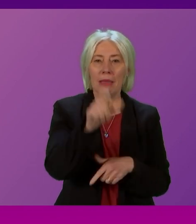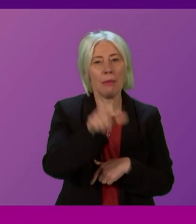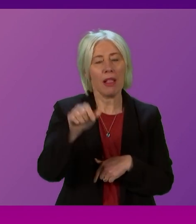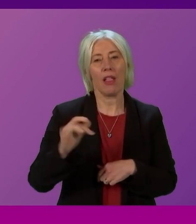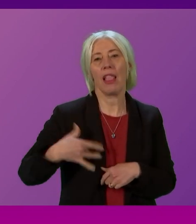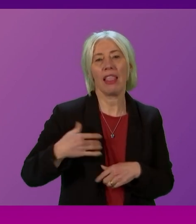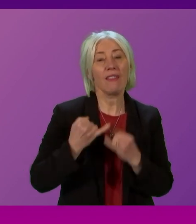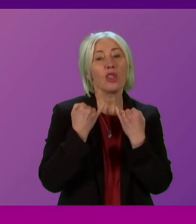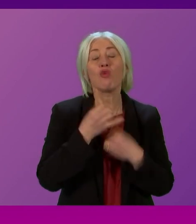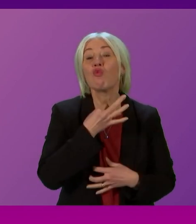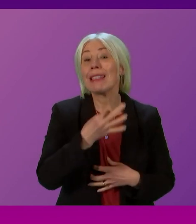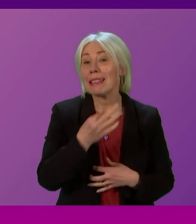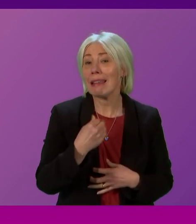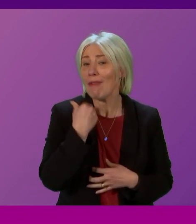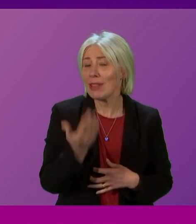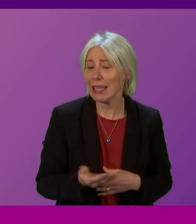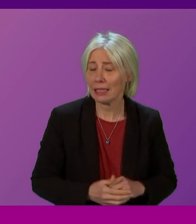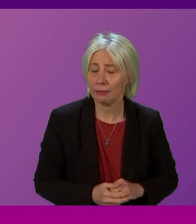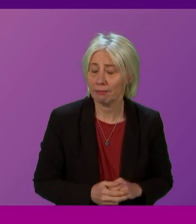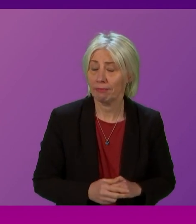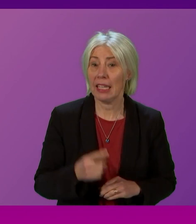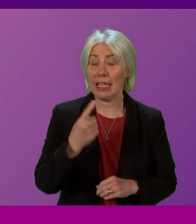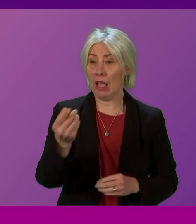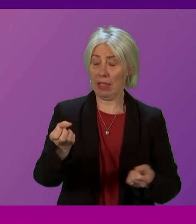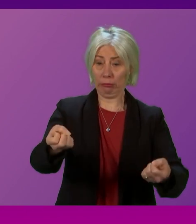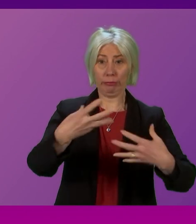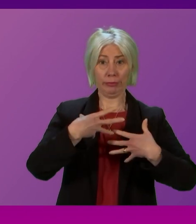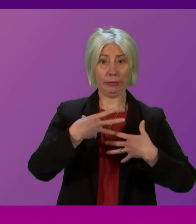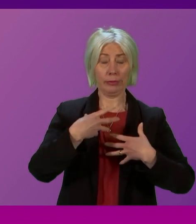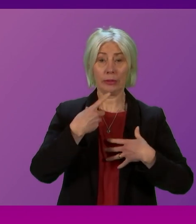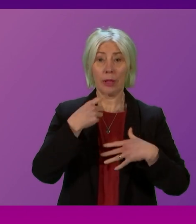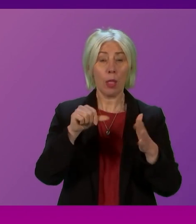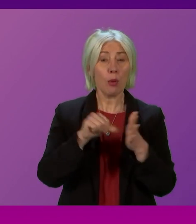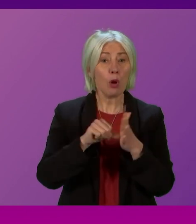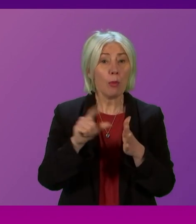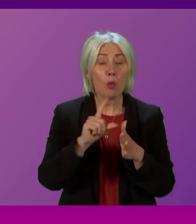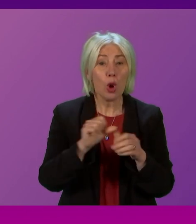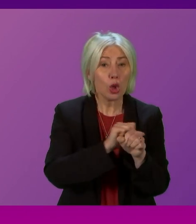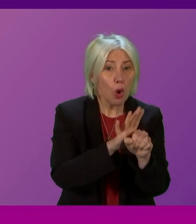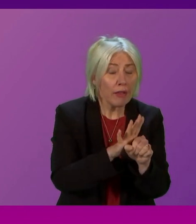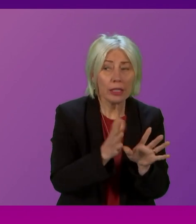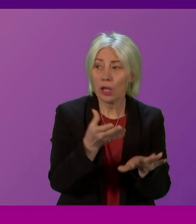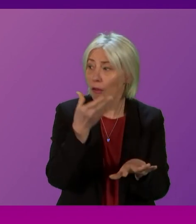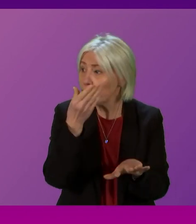They were united in telling us that the cause of that crisis is not Covid, the flu, Strep